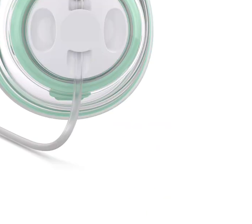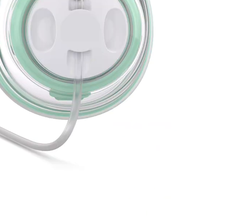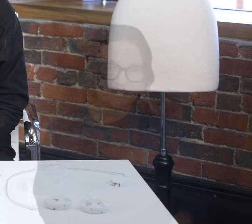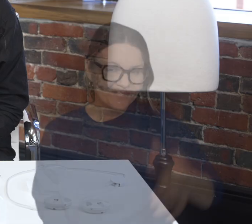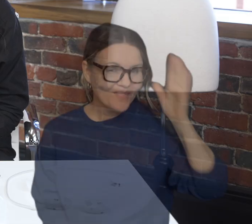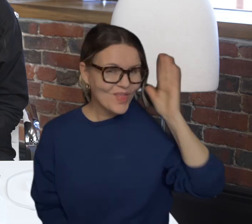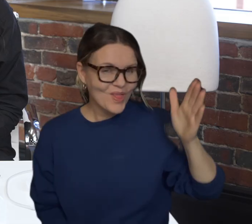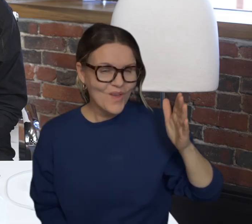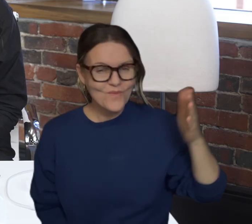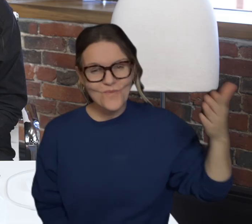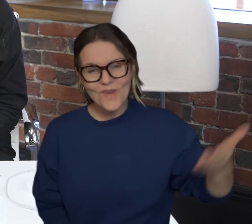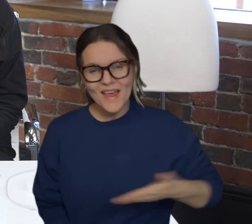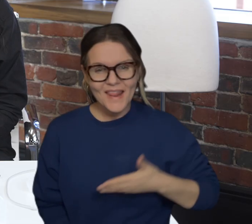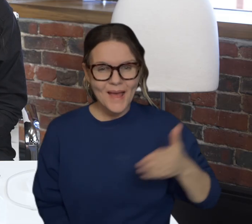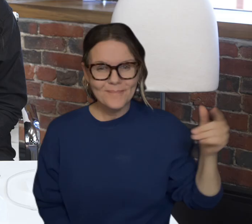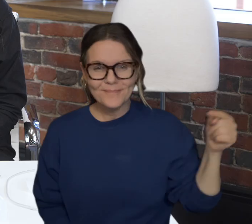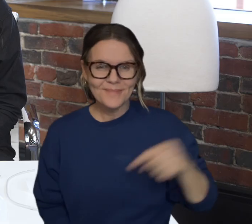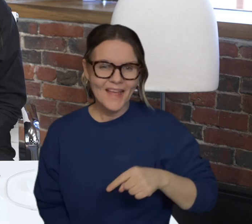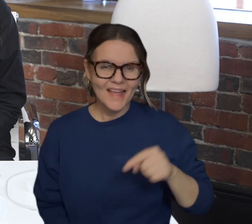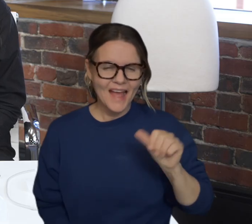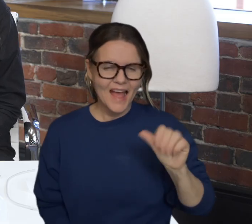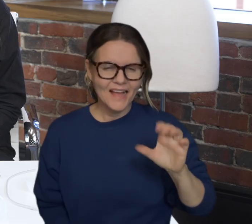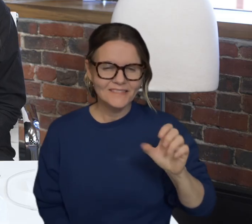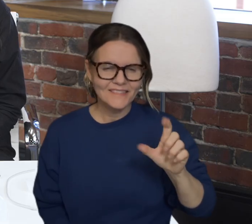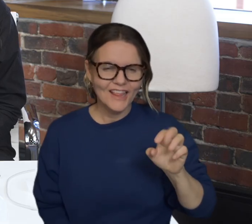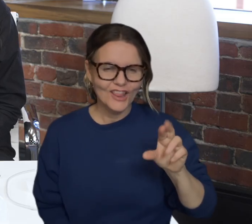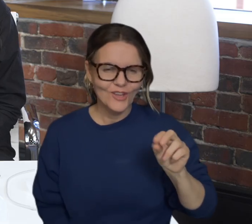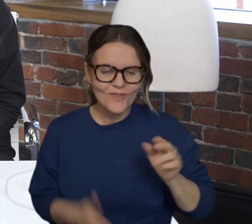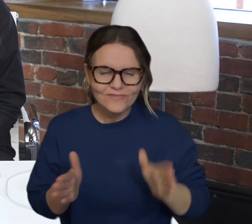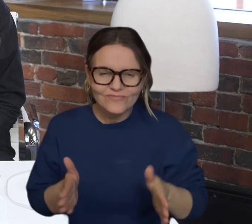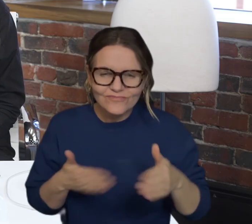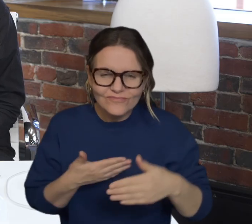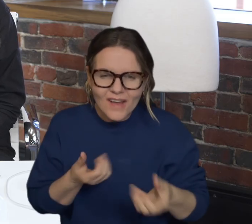hi welcome back to Acelleron's Unboxing Series today we're going to be